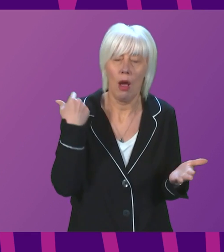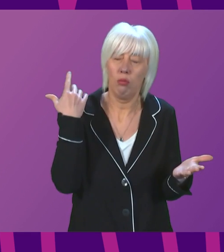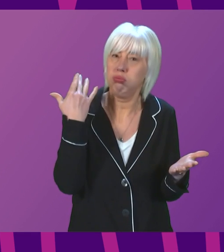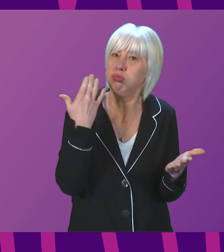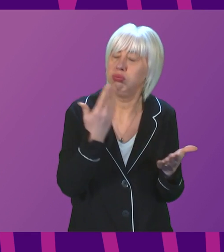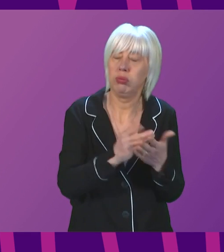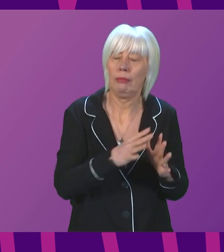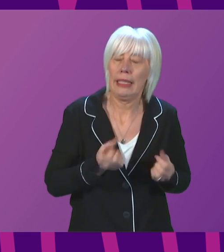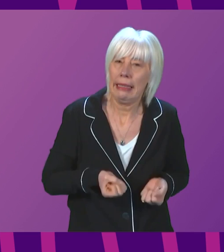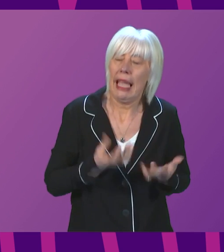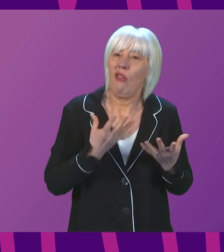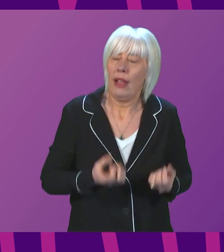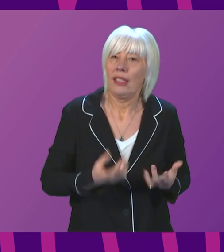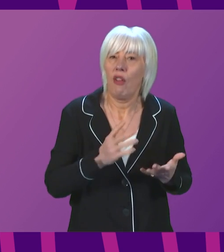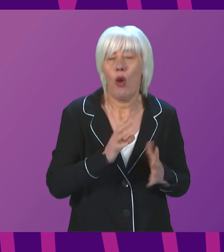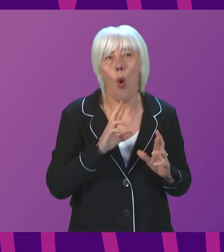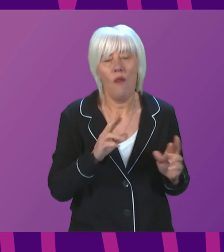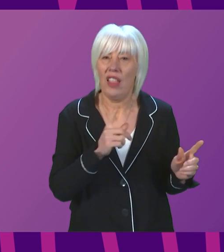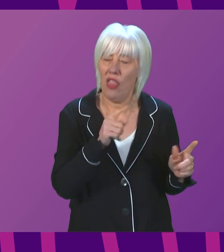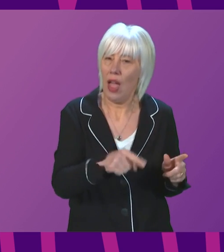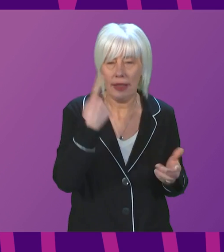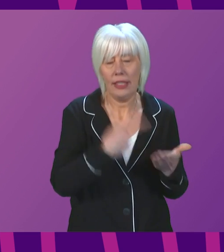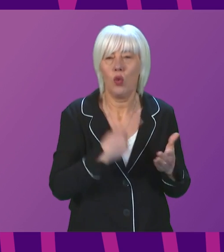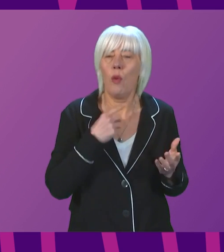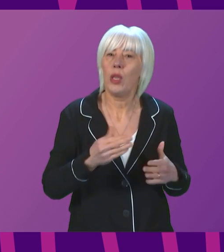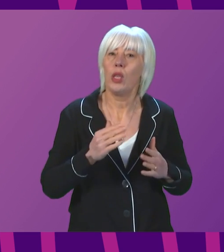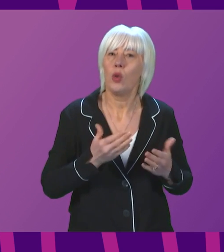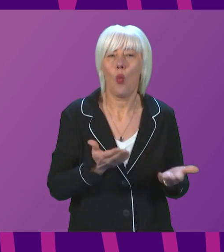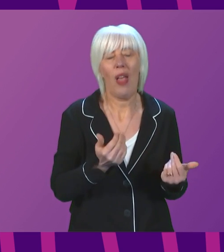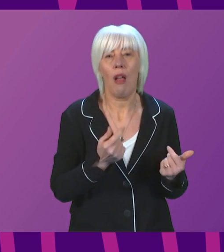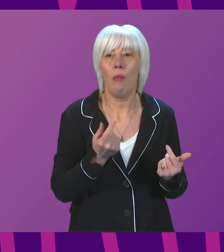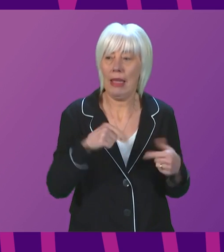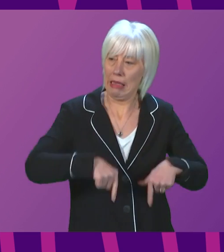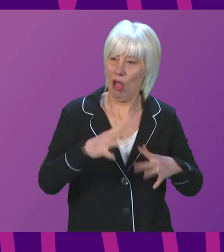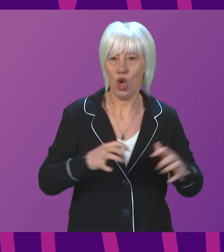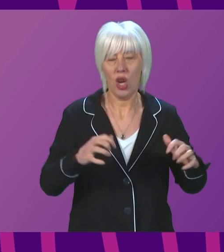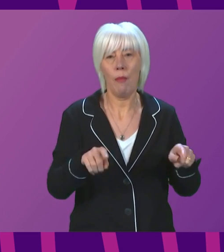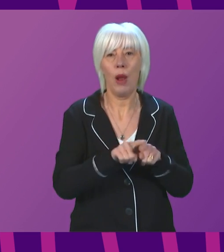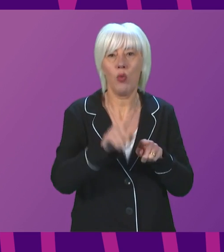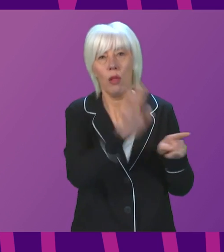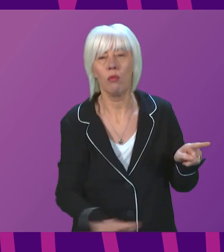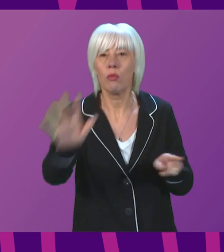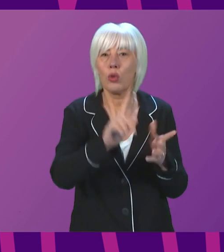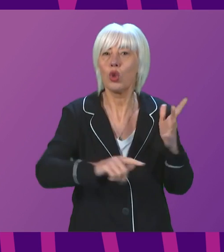I hope that they will be welcomed not just across the chamber but, more importantly, across the country.